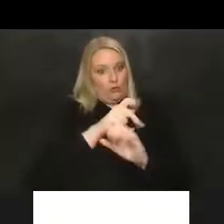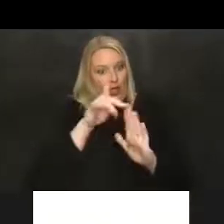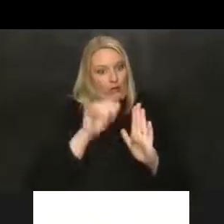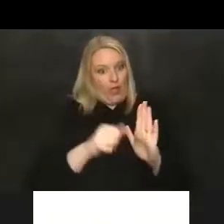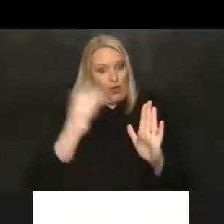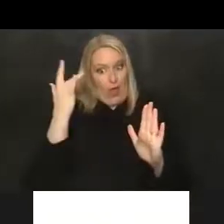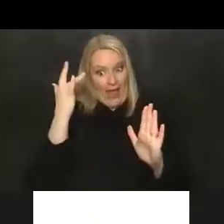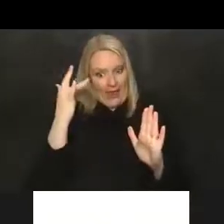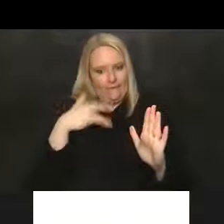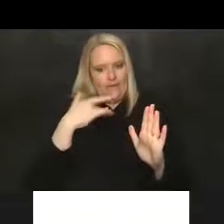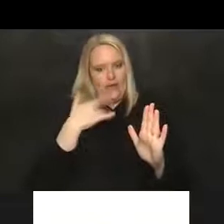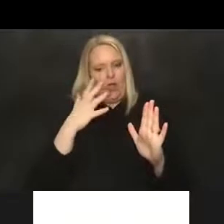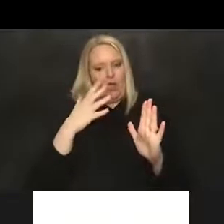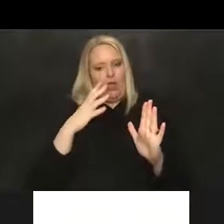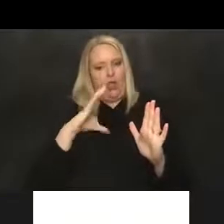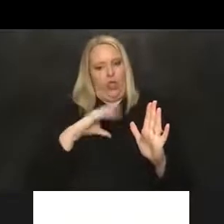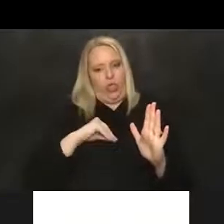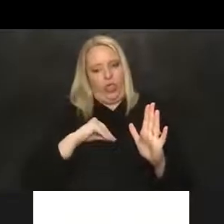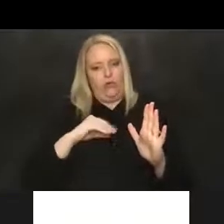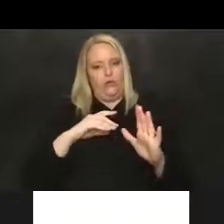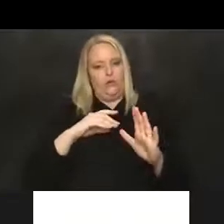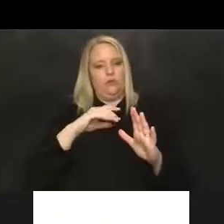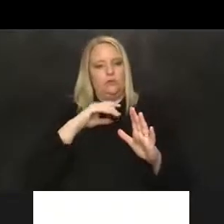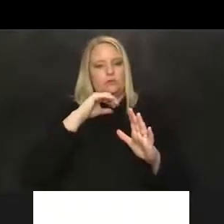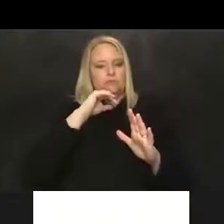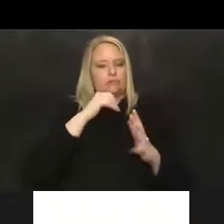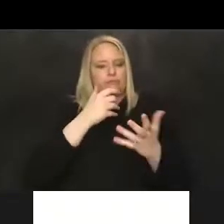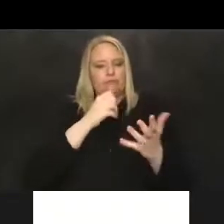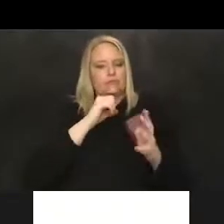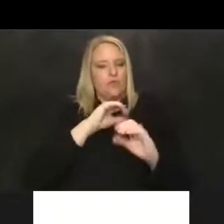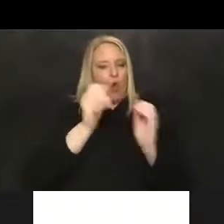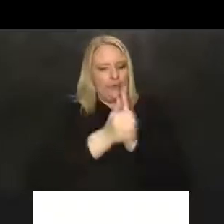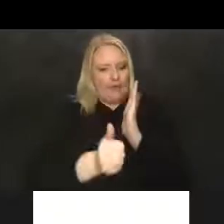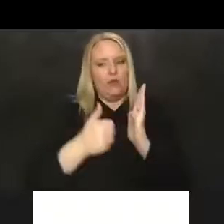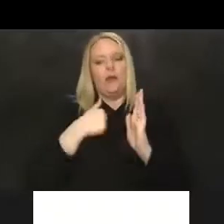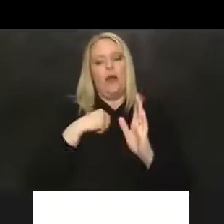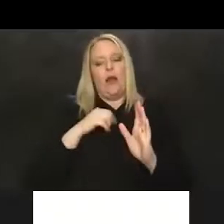I felt inadequate or unequipped for any reason, so I started applying to graduate schools,